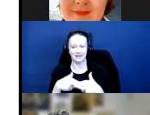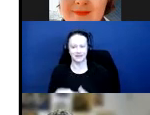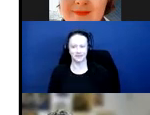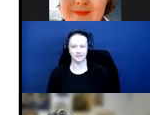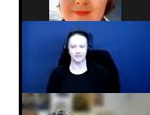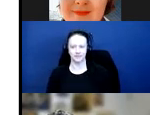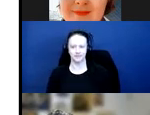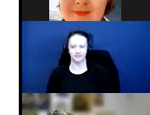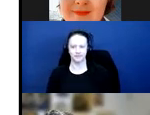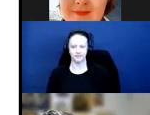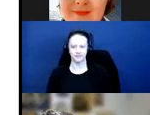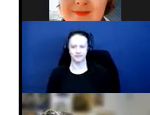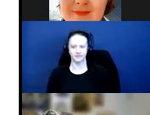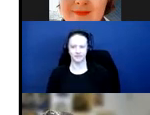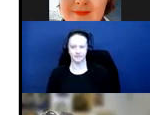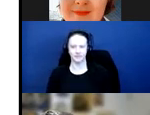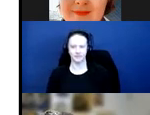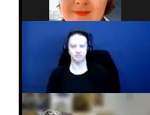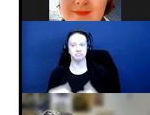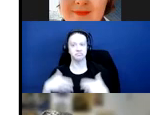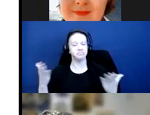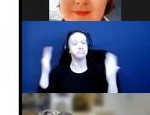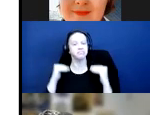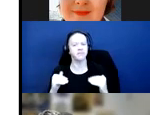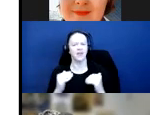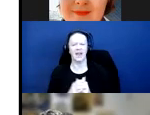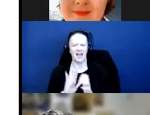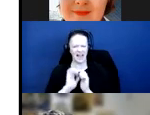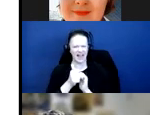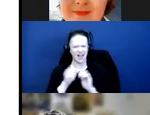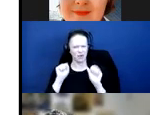So, what opportunities exist to participate in rulemaking.